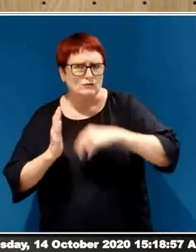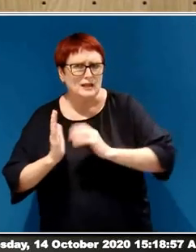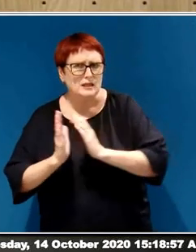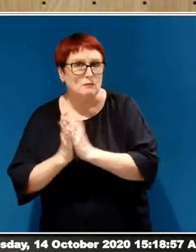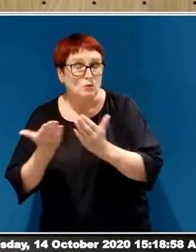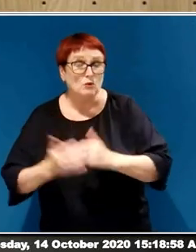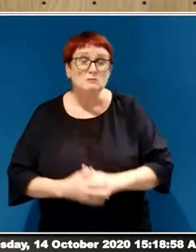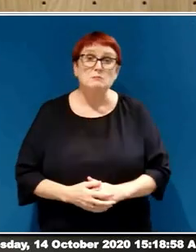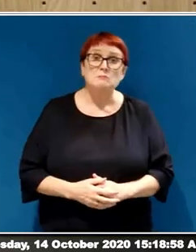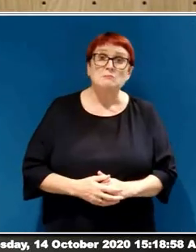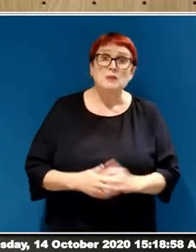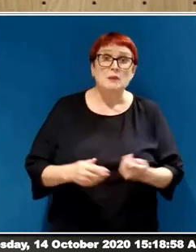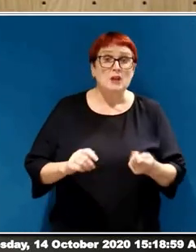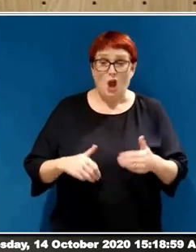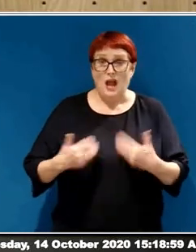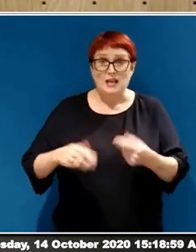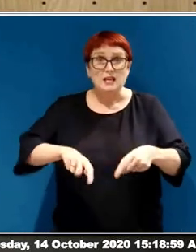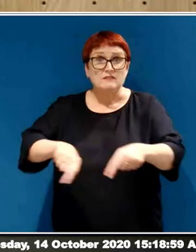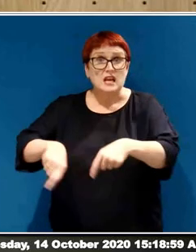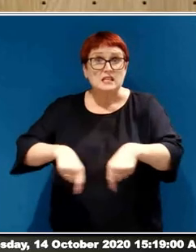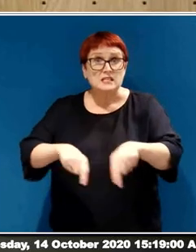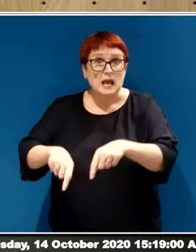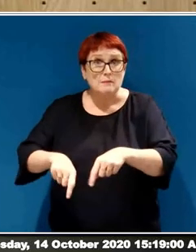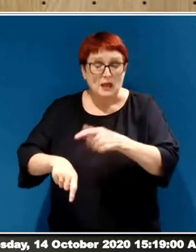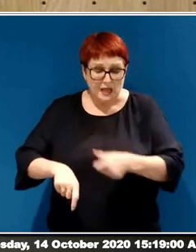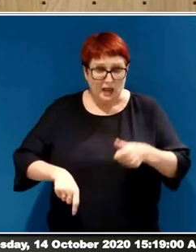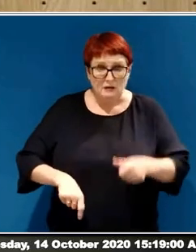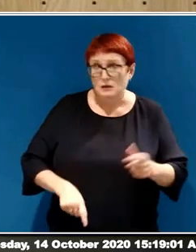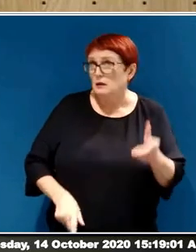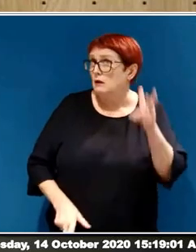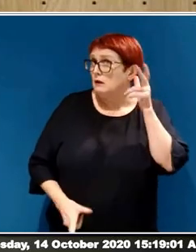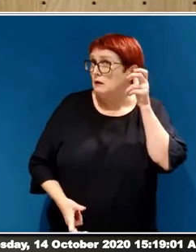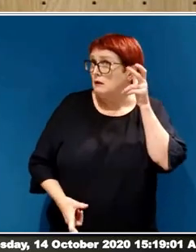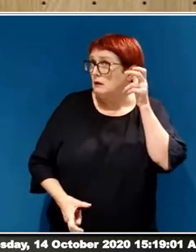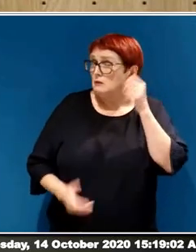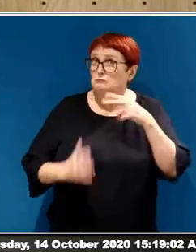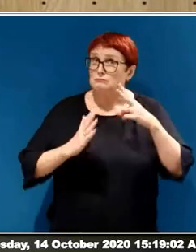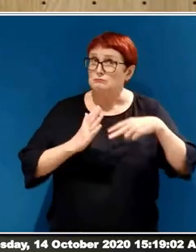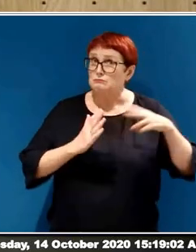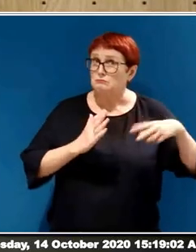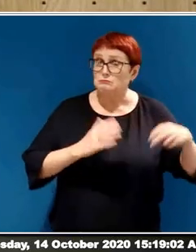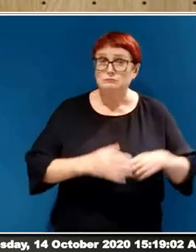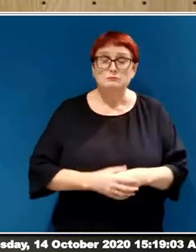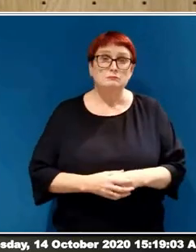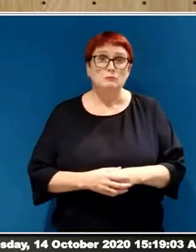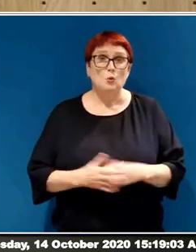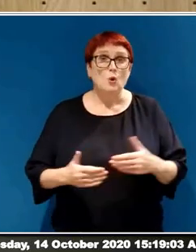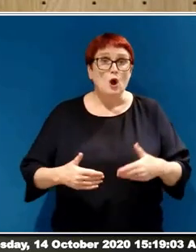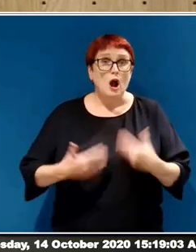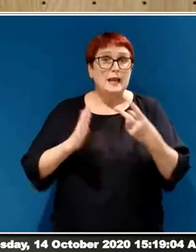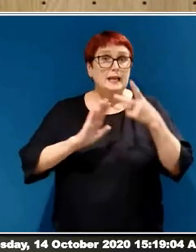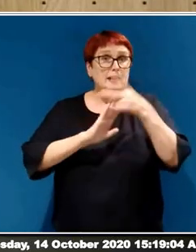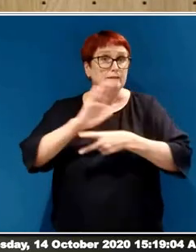It could also mean that I provide a video adaptation of the novel that the students are reading.